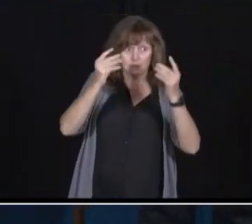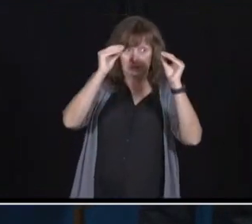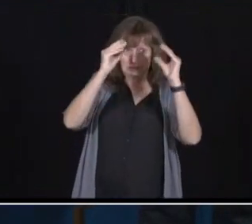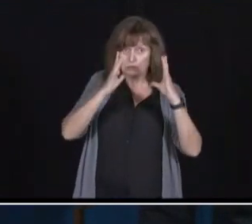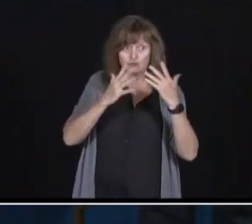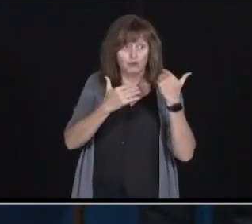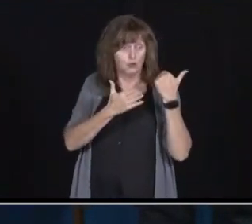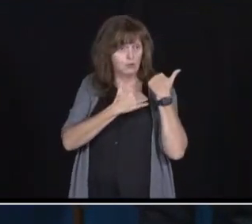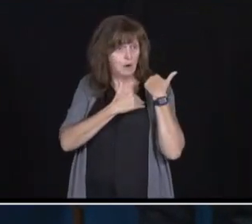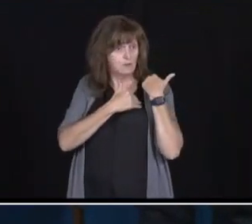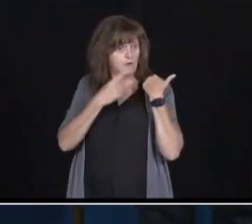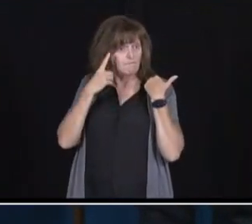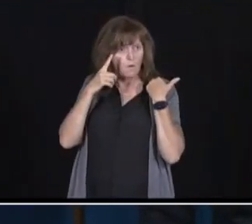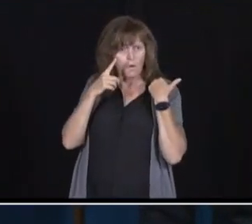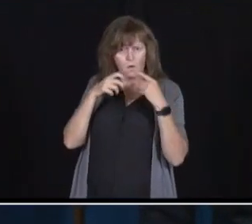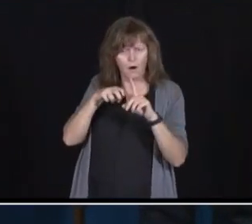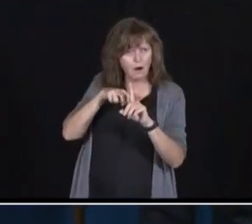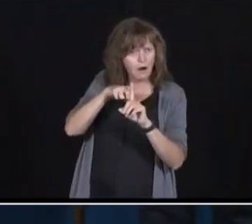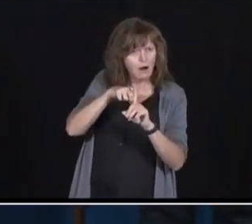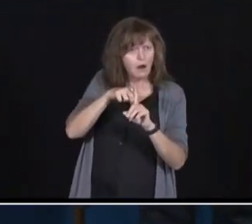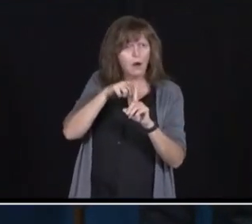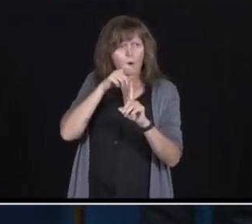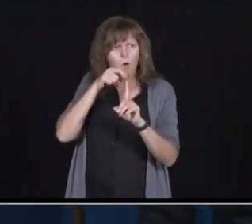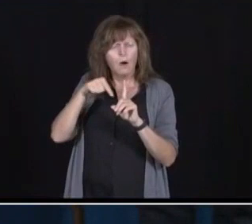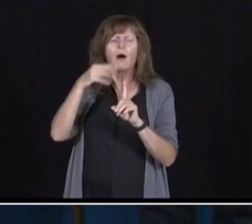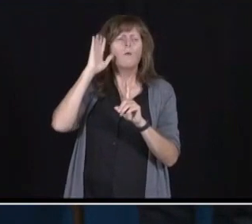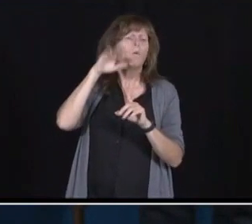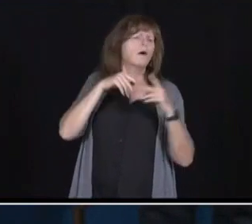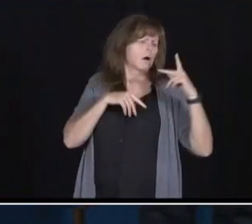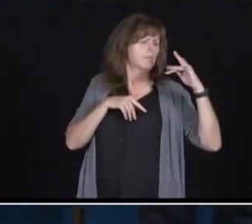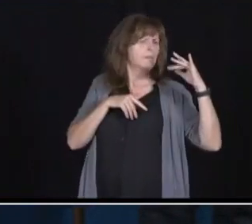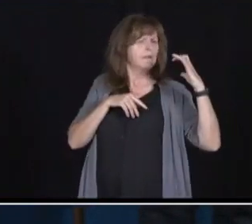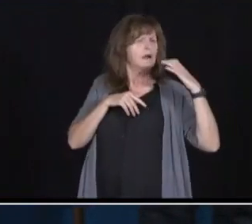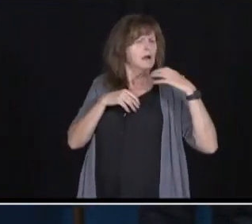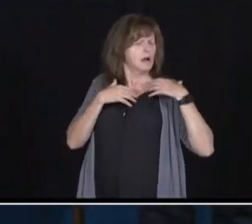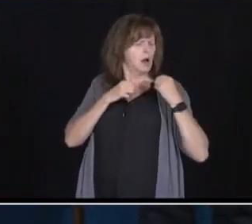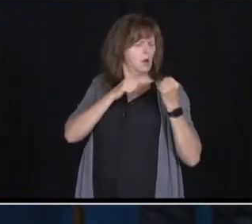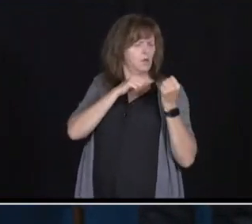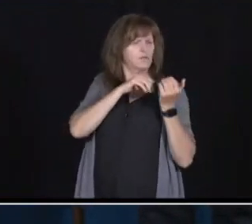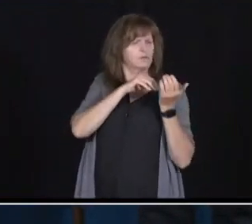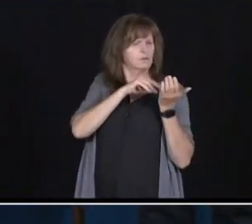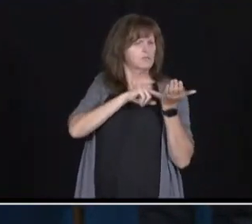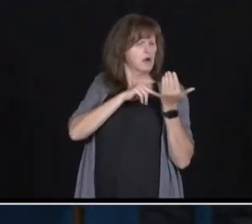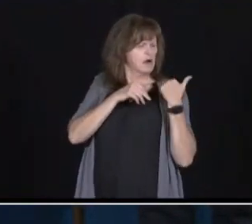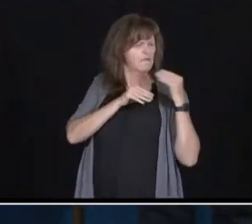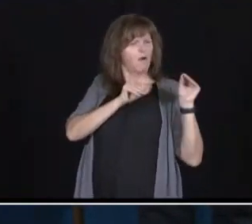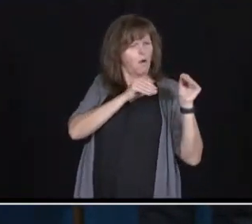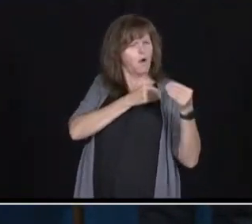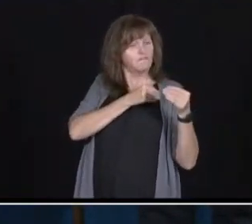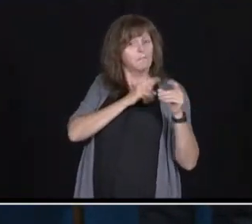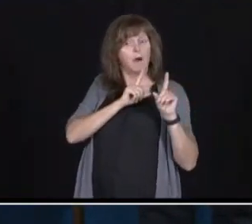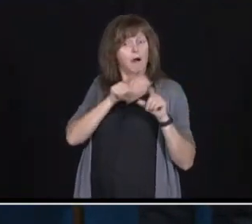And as well, what is the excitation of teachers when it comes to contact tracing? Of course public health nurses are going to be